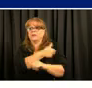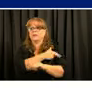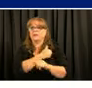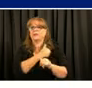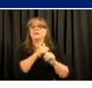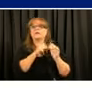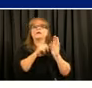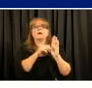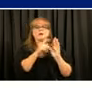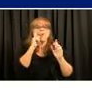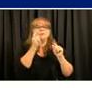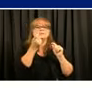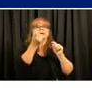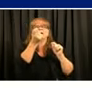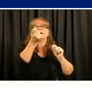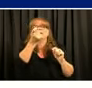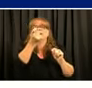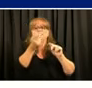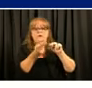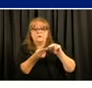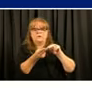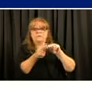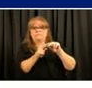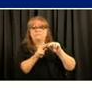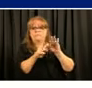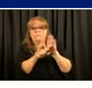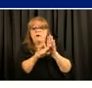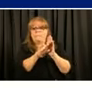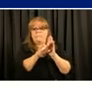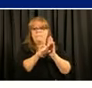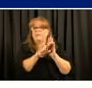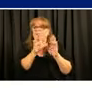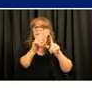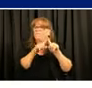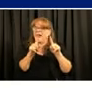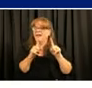potential that we could be entering into a growth phase of cases once again in the state next slide